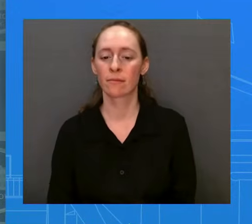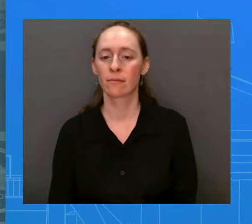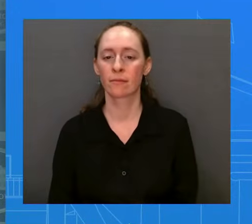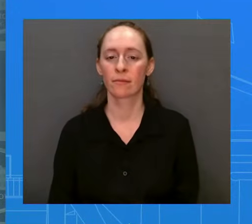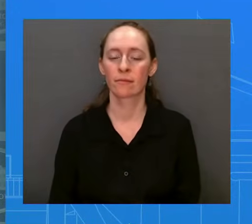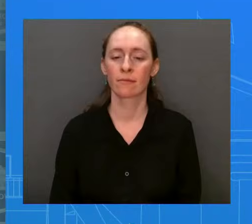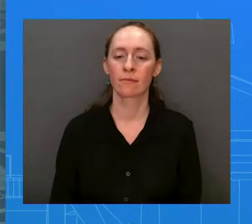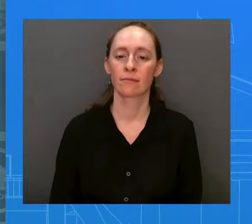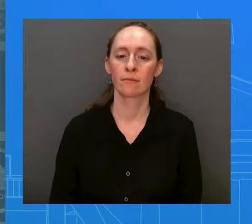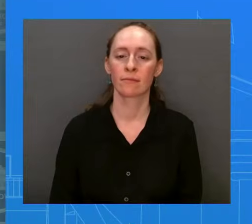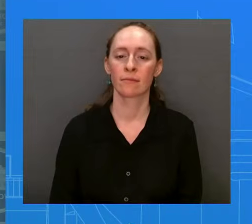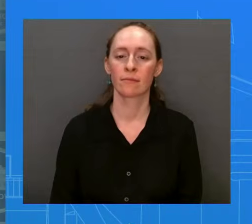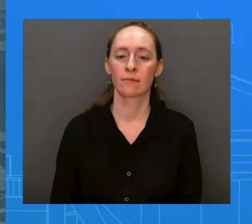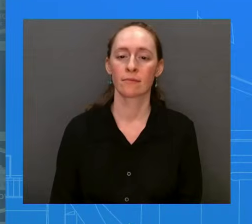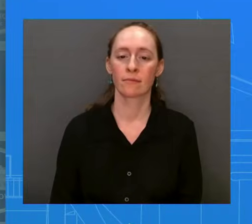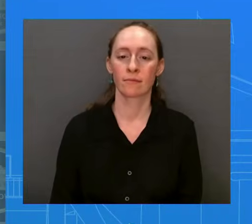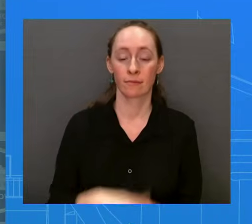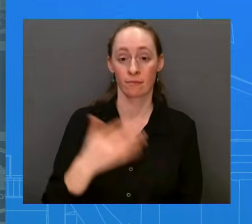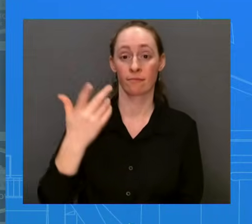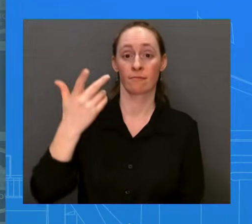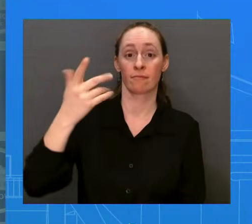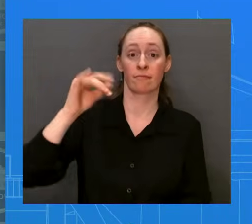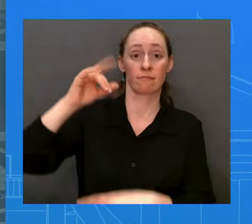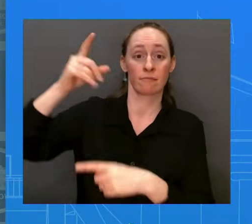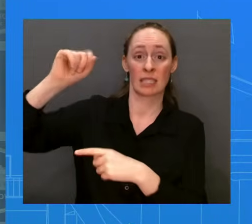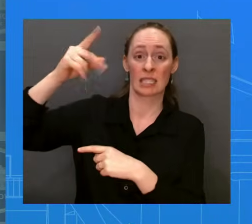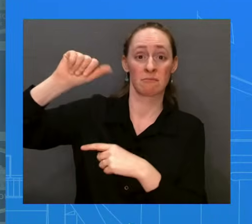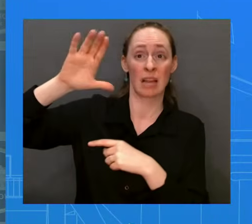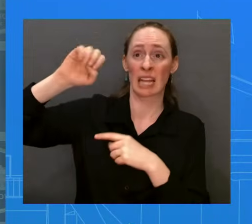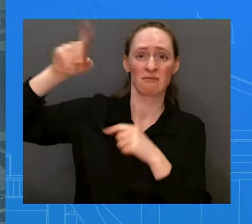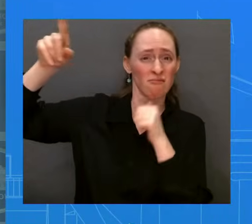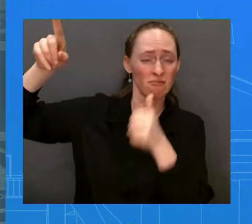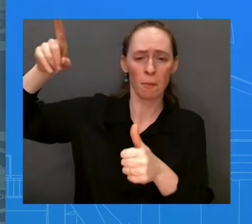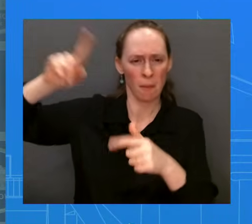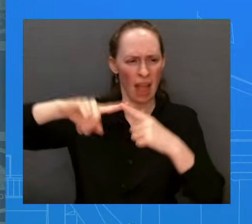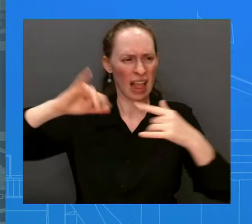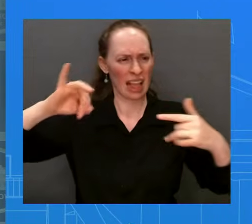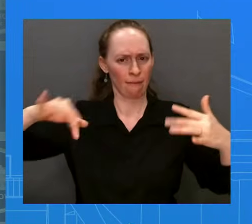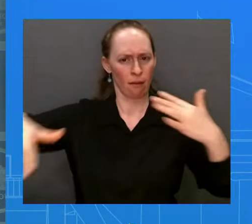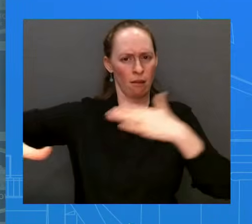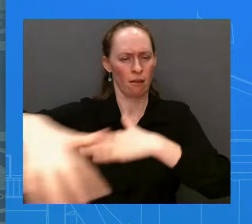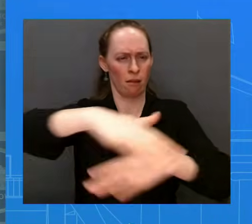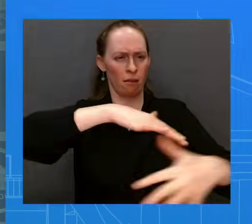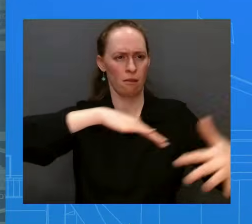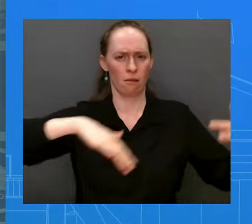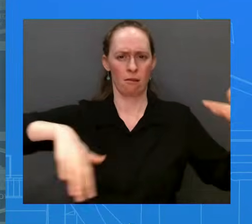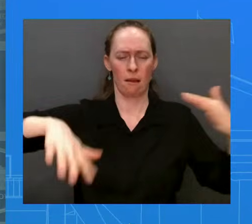you could perhaps get a better fidelity of imagery,